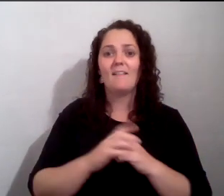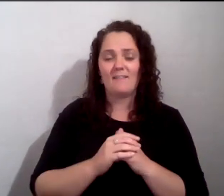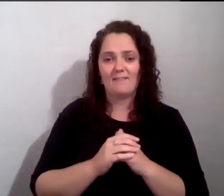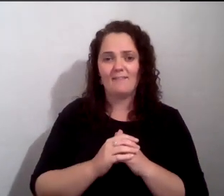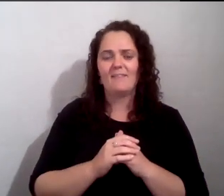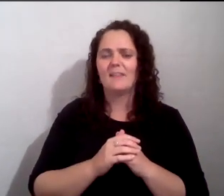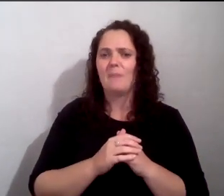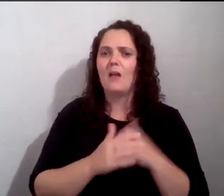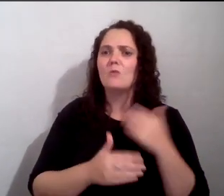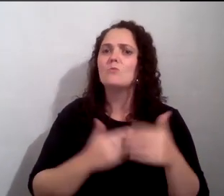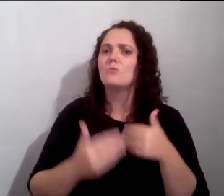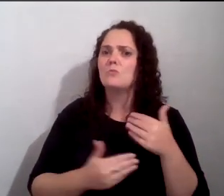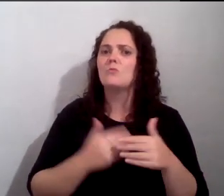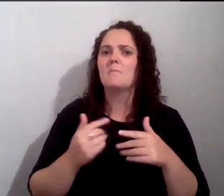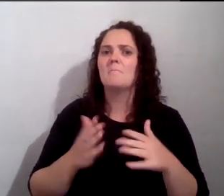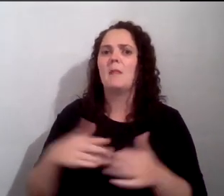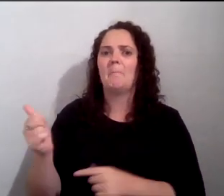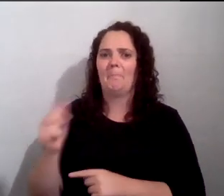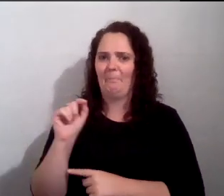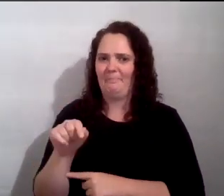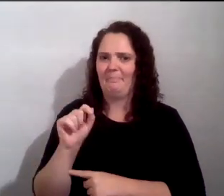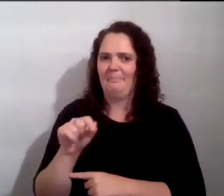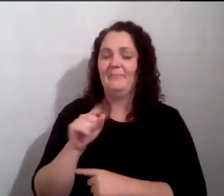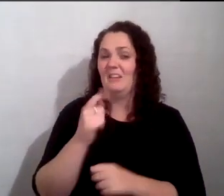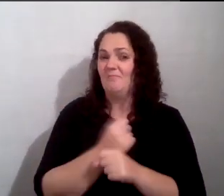useful vessels throughout her lifetime which are